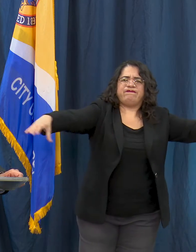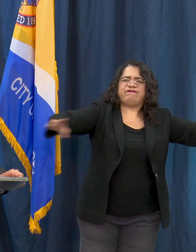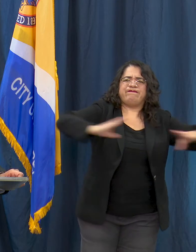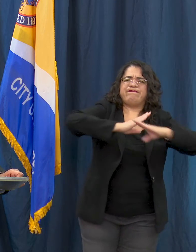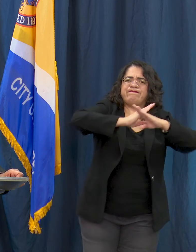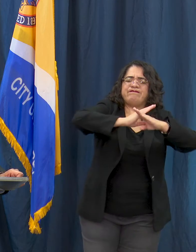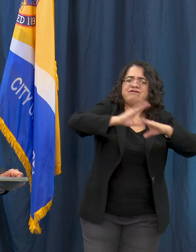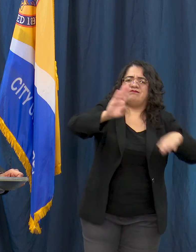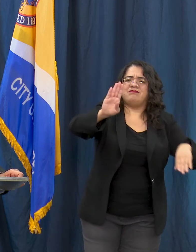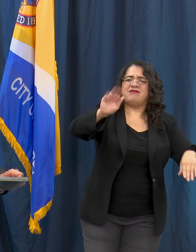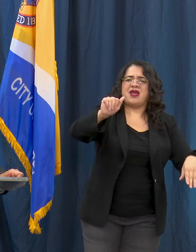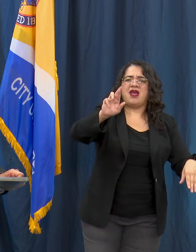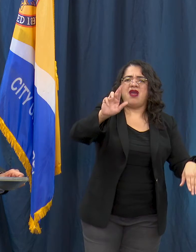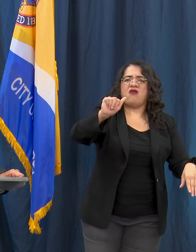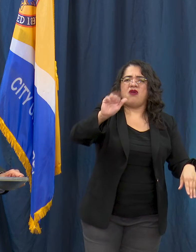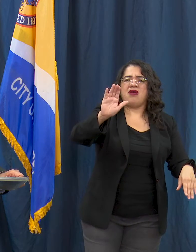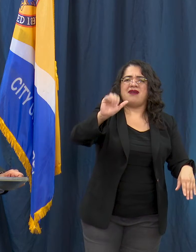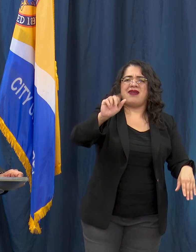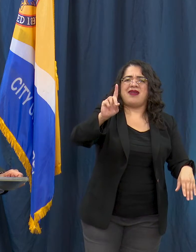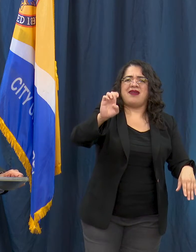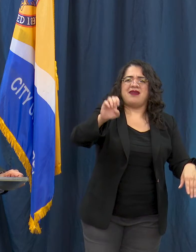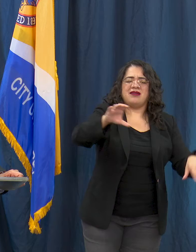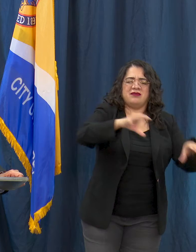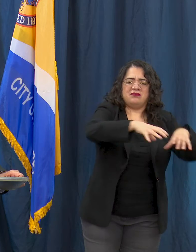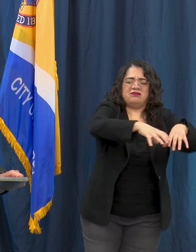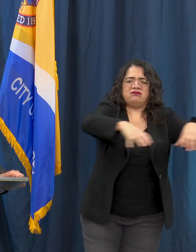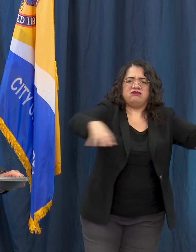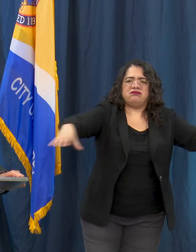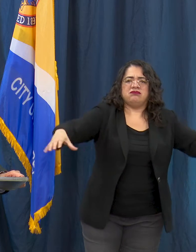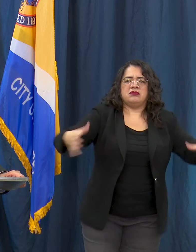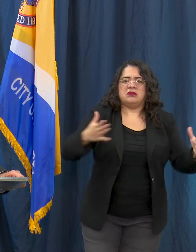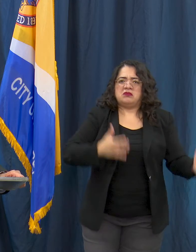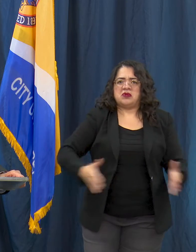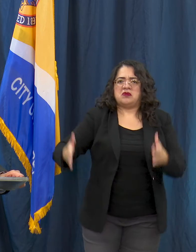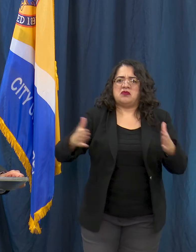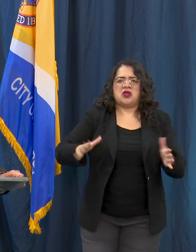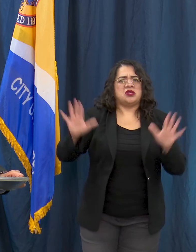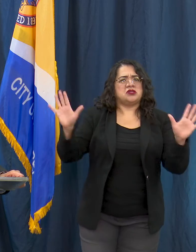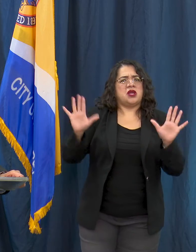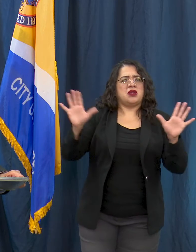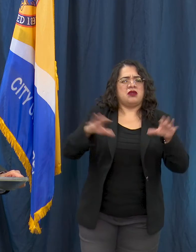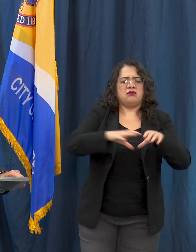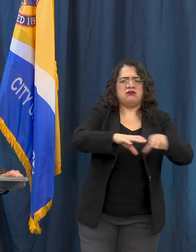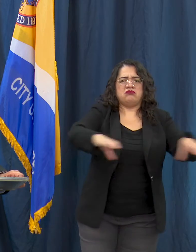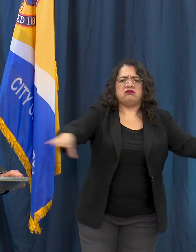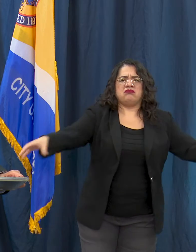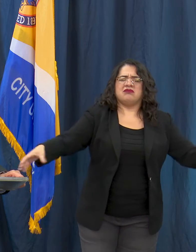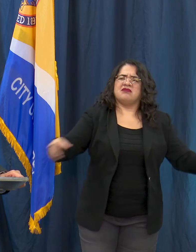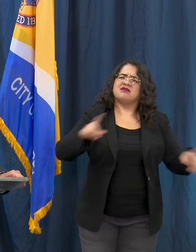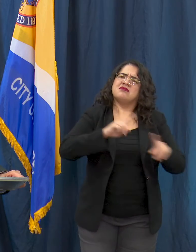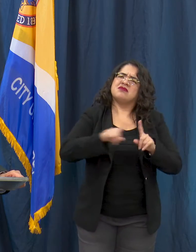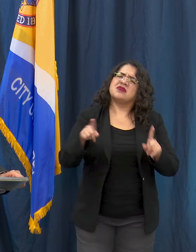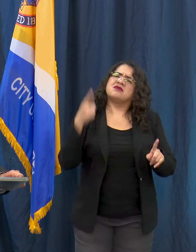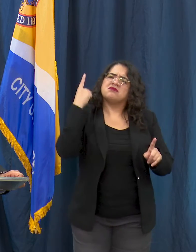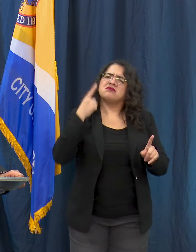preparation for the Sunday protest but there weren't any barricades put in other areas of the city and you